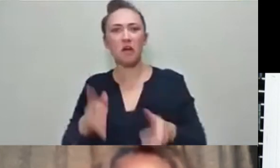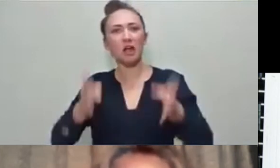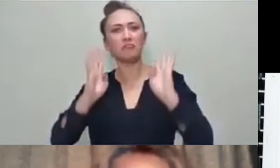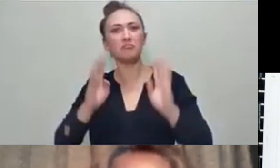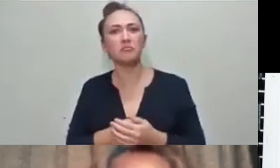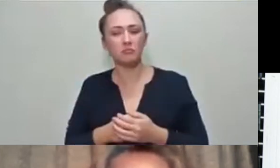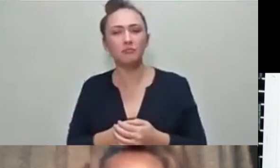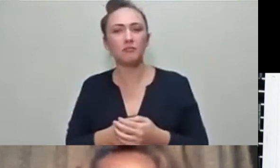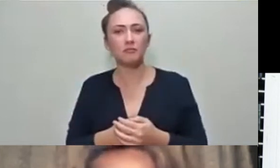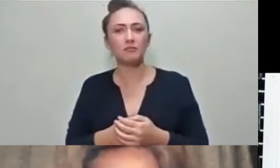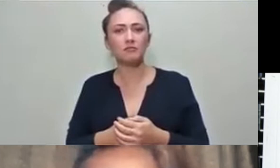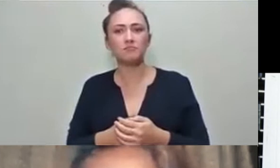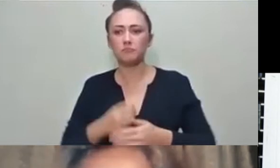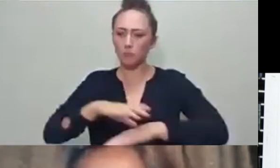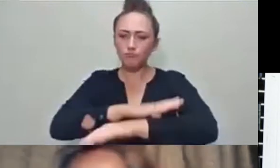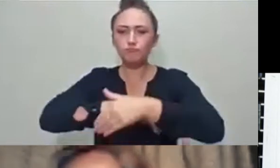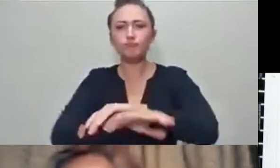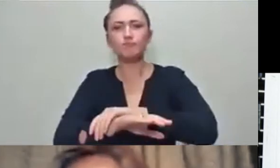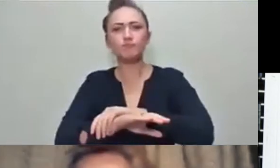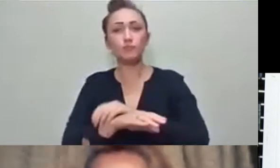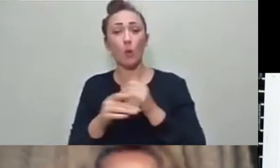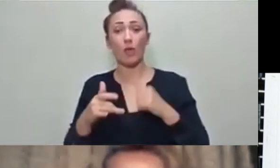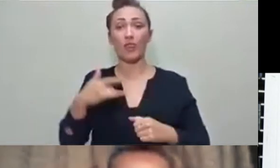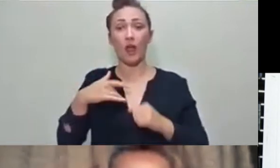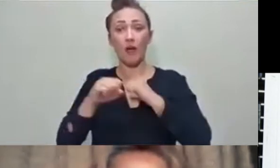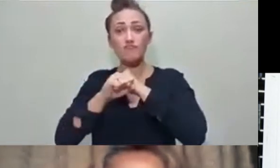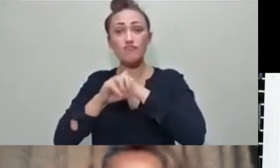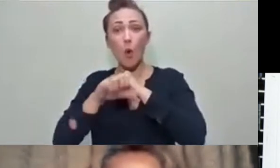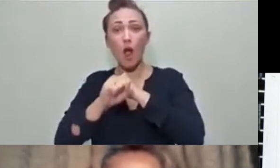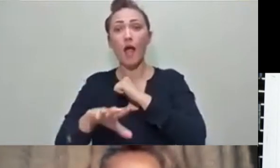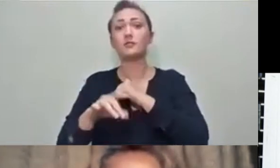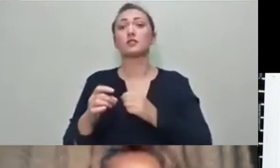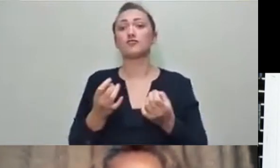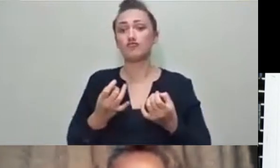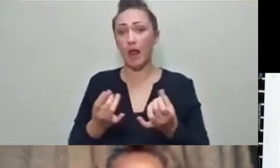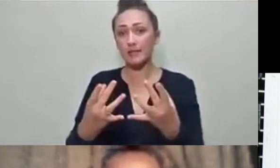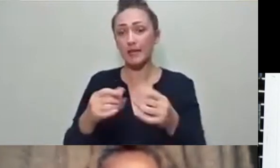So we had the live broadcast ready and Nicola was going to audio describe live